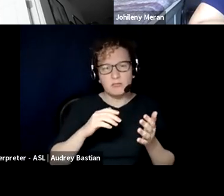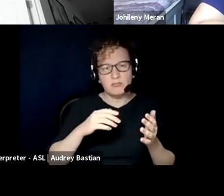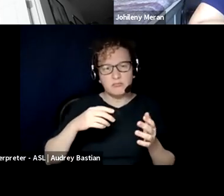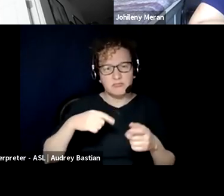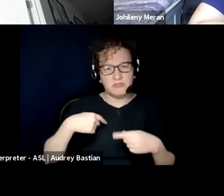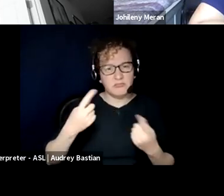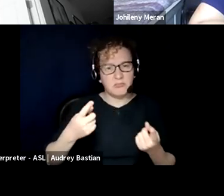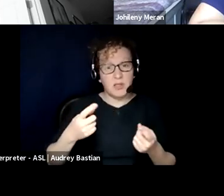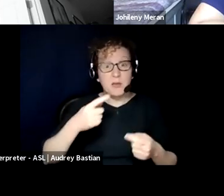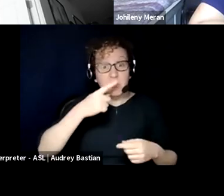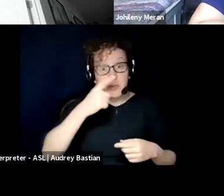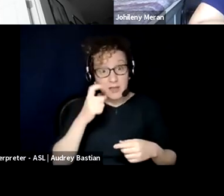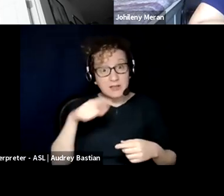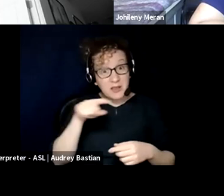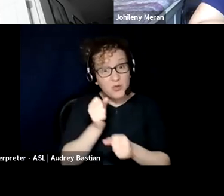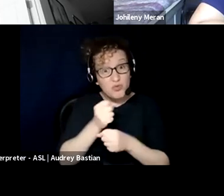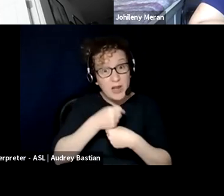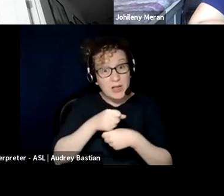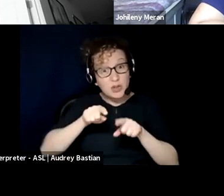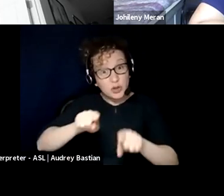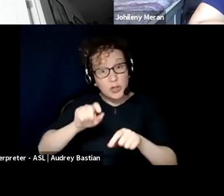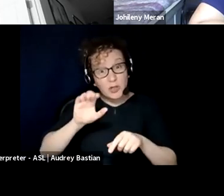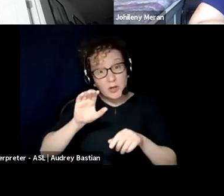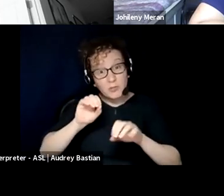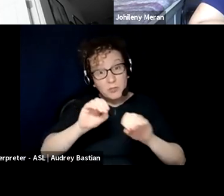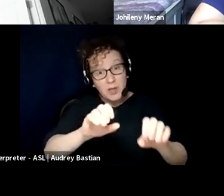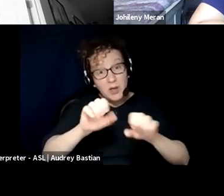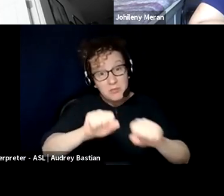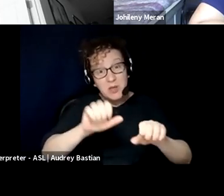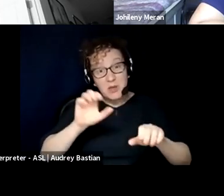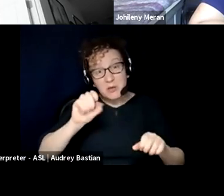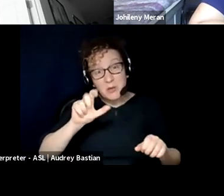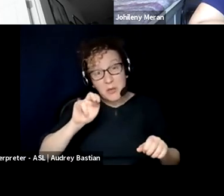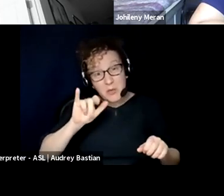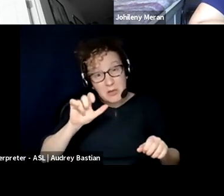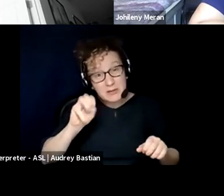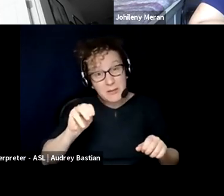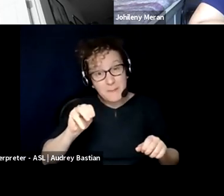these were created during colonialism, during the Dutch Golden age, they are racist caricatures.